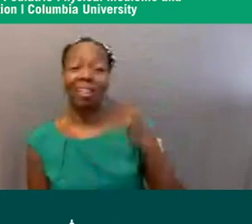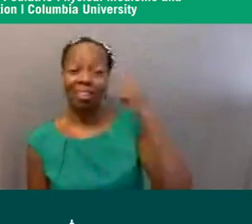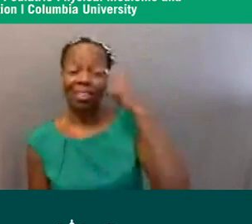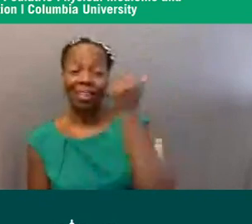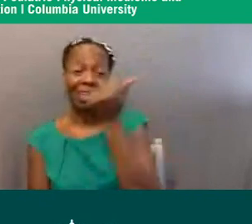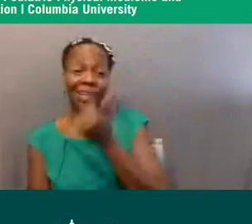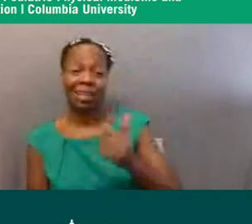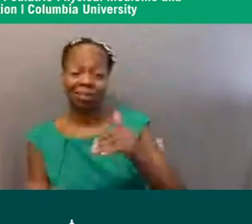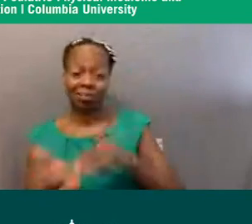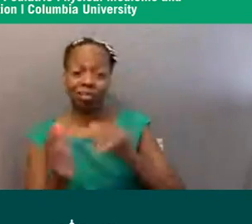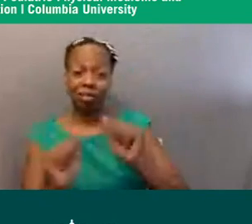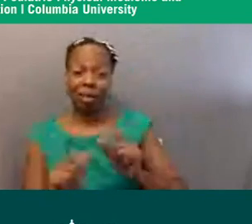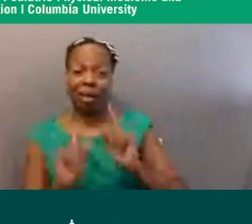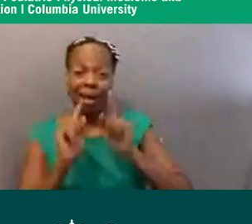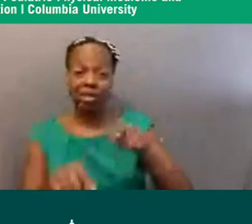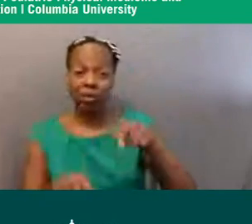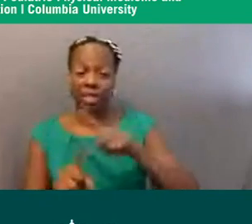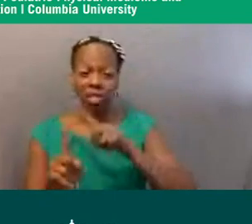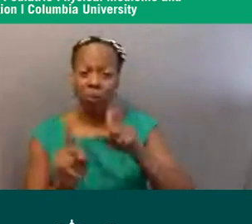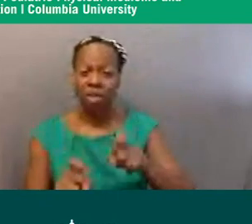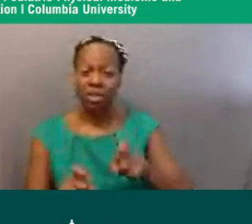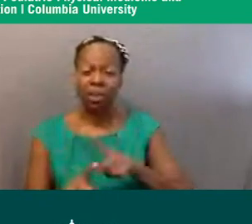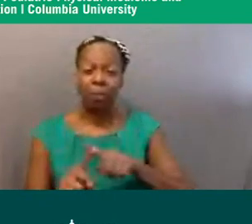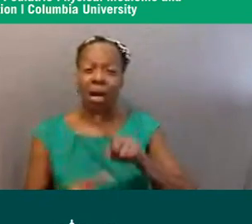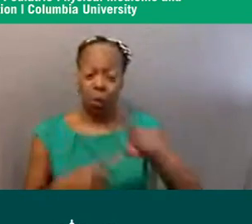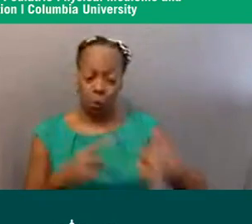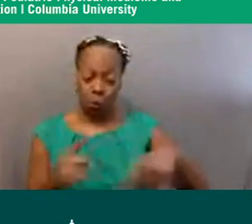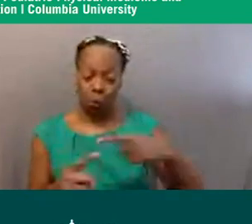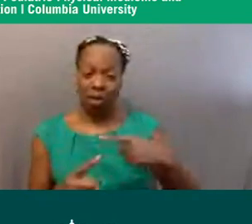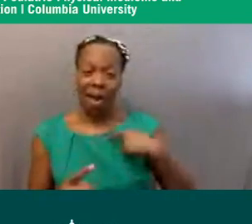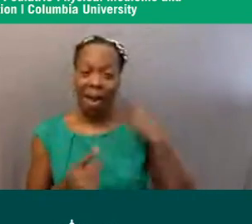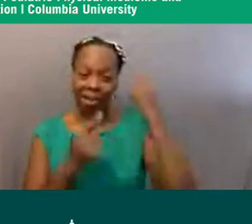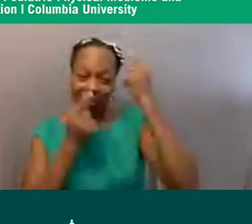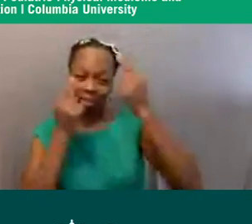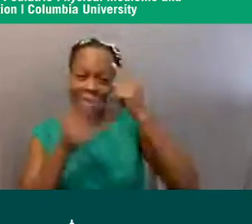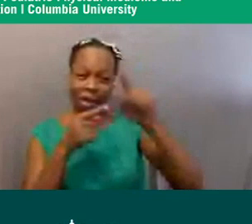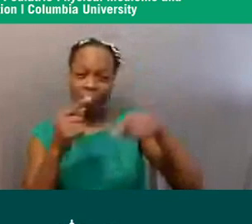but when we think about strengthening the muscle, does that make the muscle tighter?